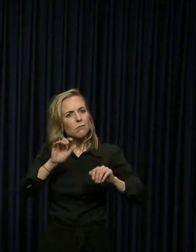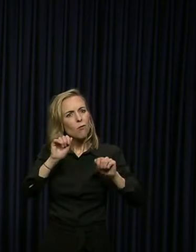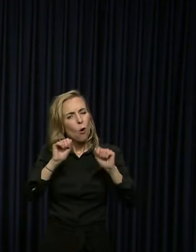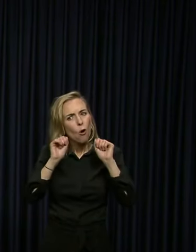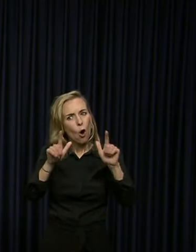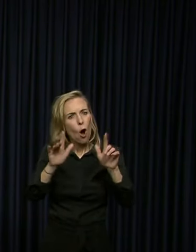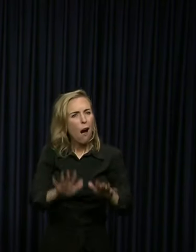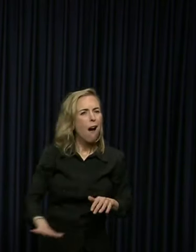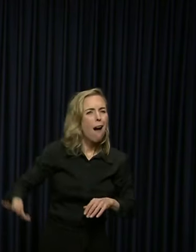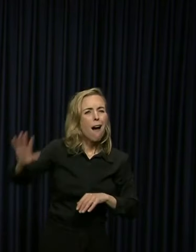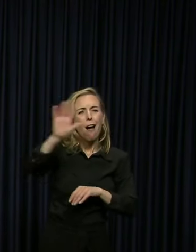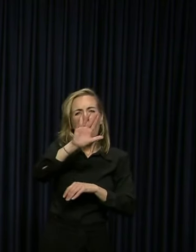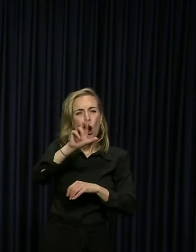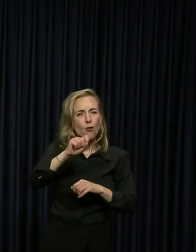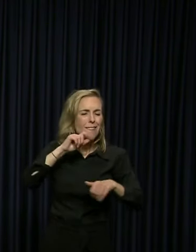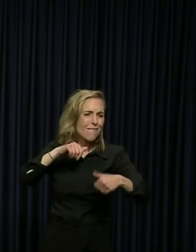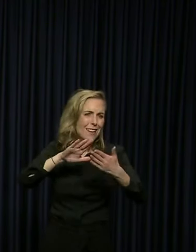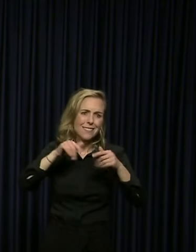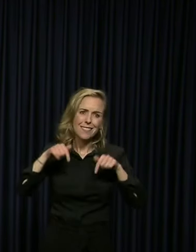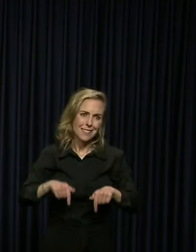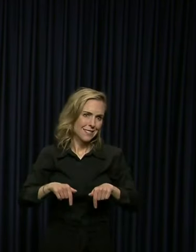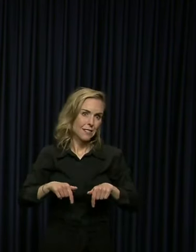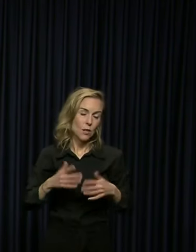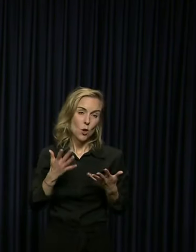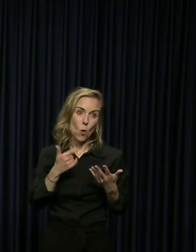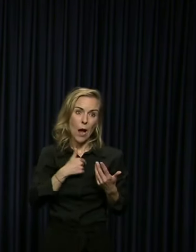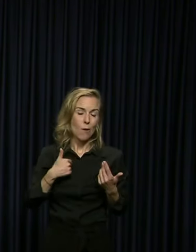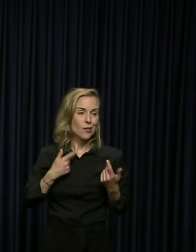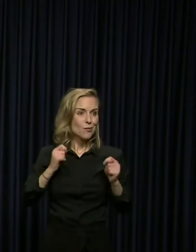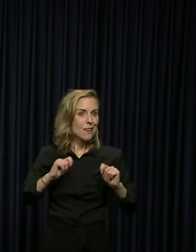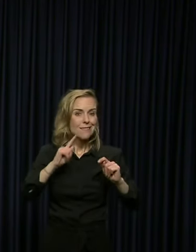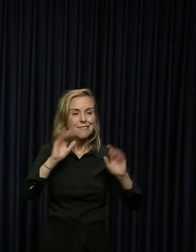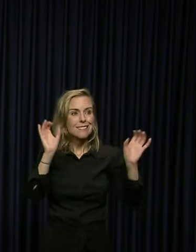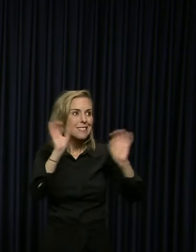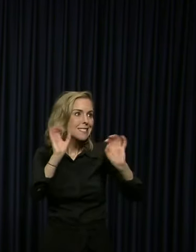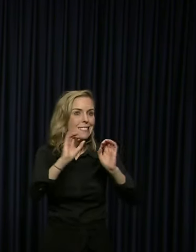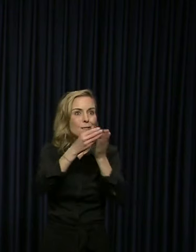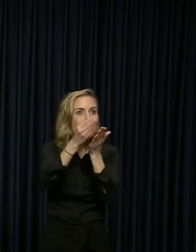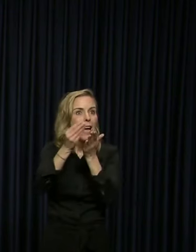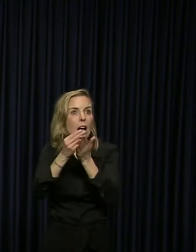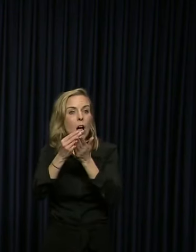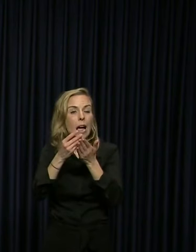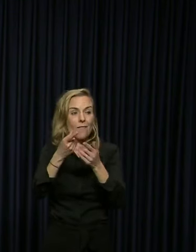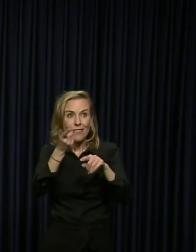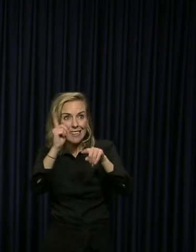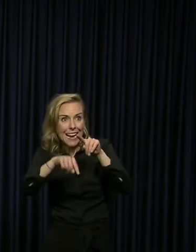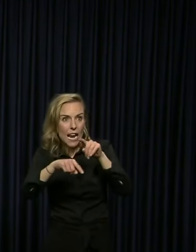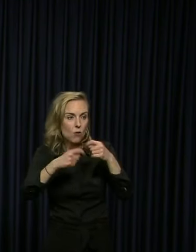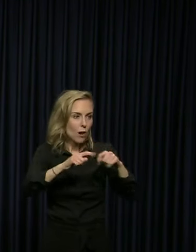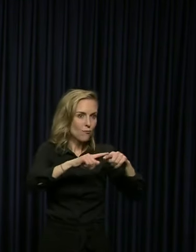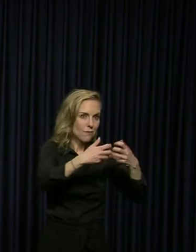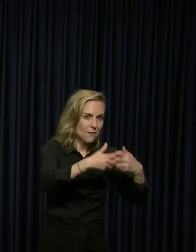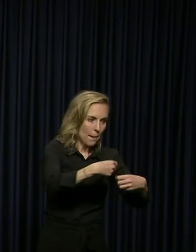THERE IS THAT EXTRA STEP OR THING YOU CAN DO OR THING THAT